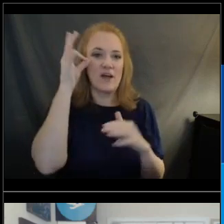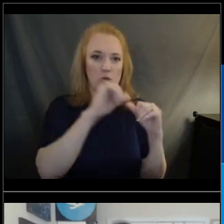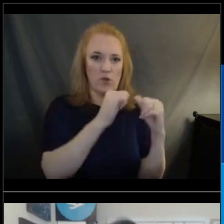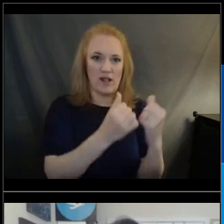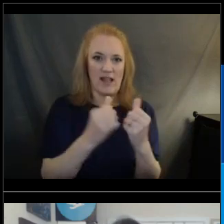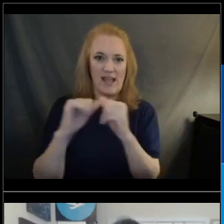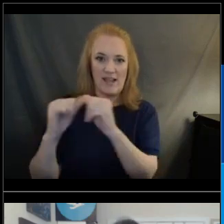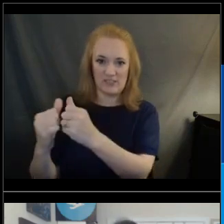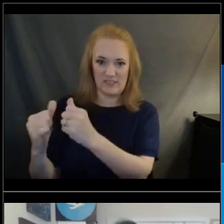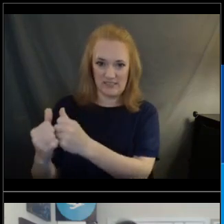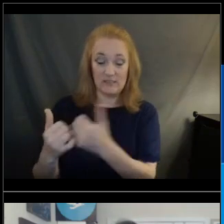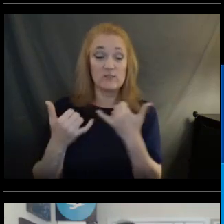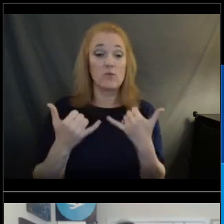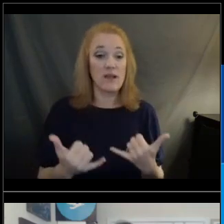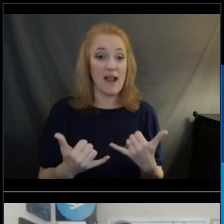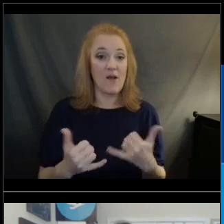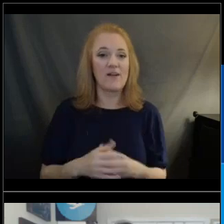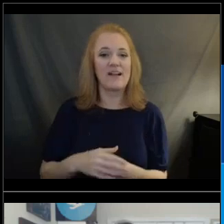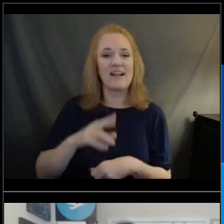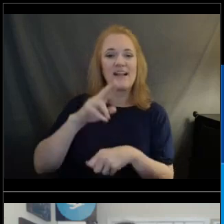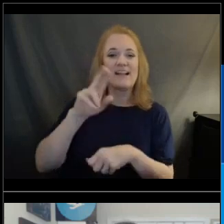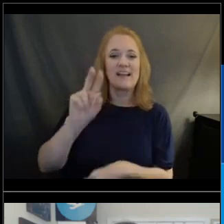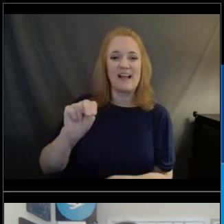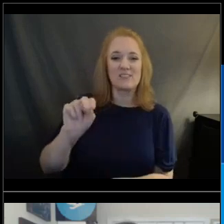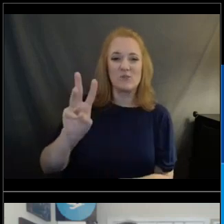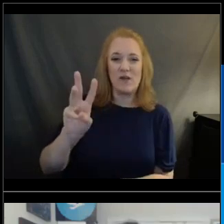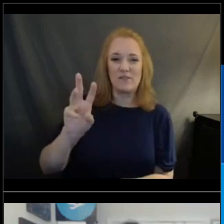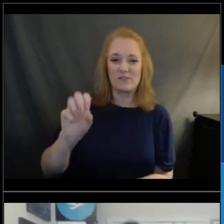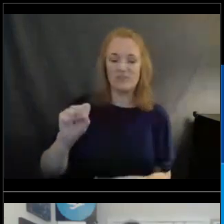So the National Weather Service provides information across time scales to support